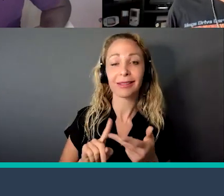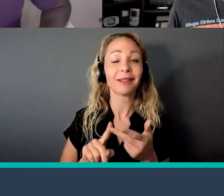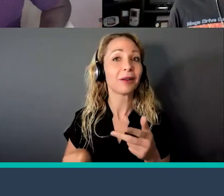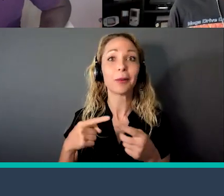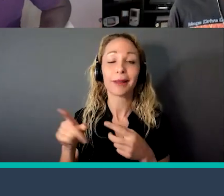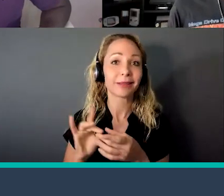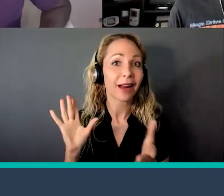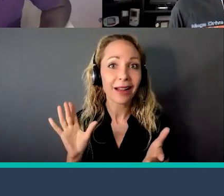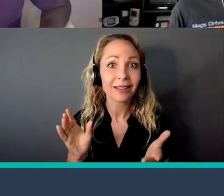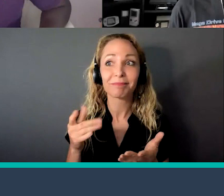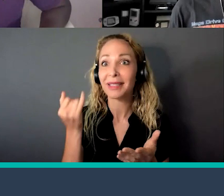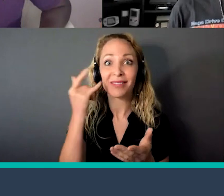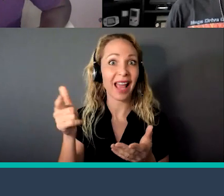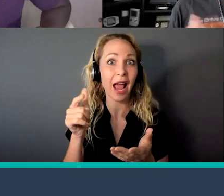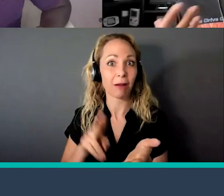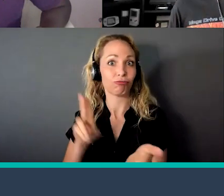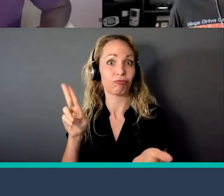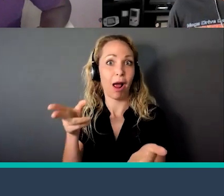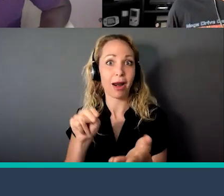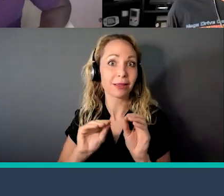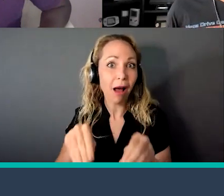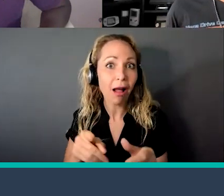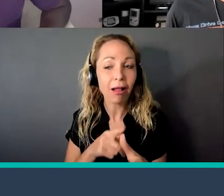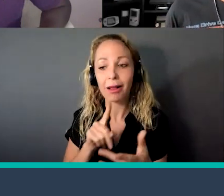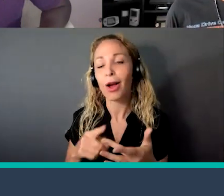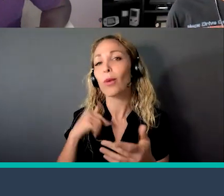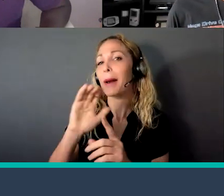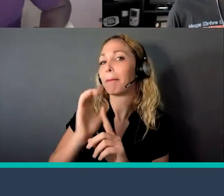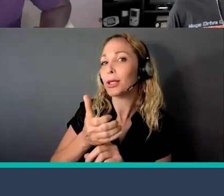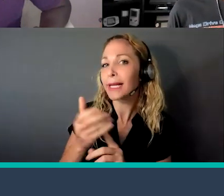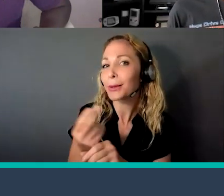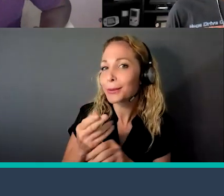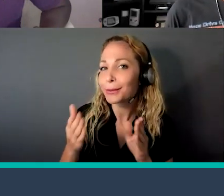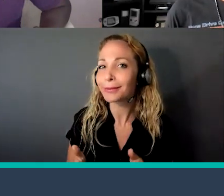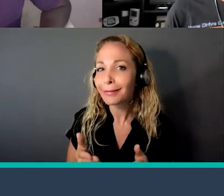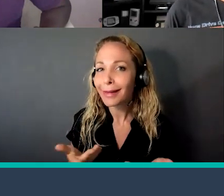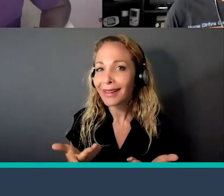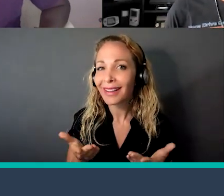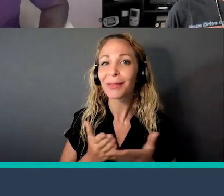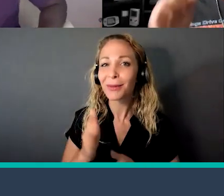AND CAN IMPERSONATEUTE --